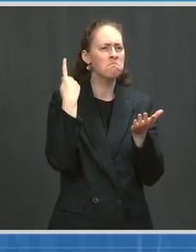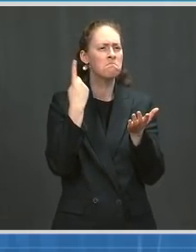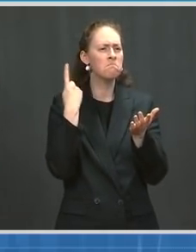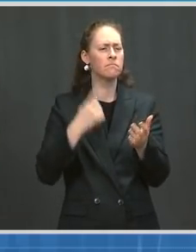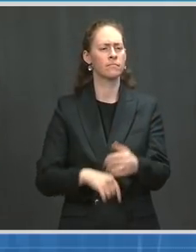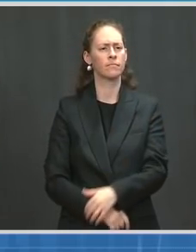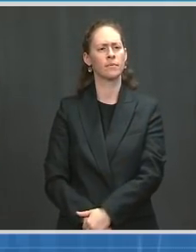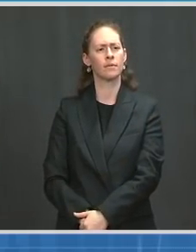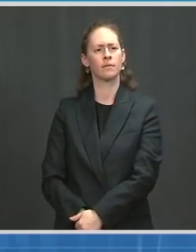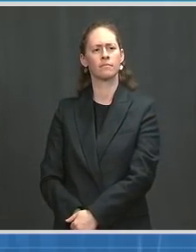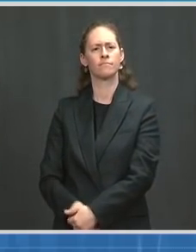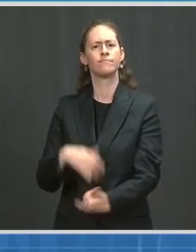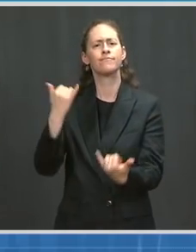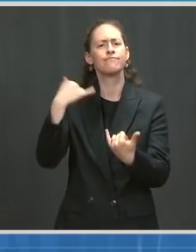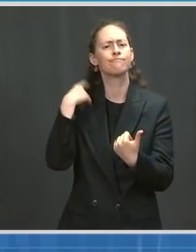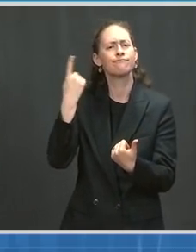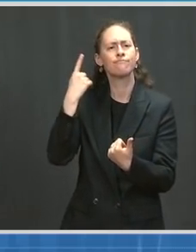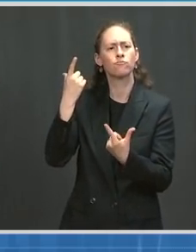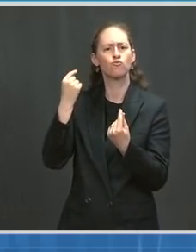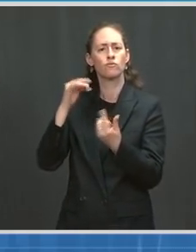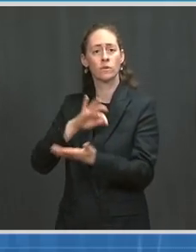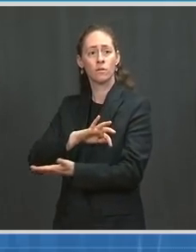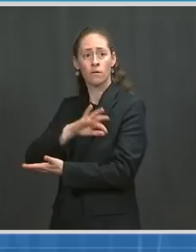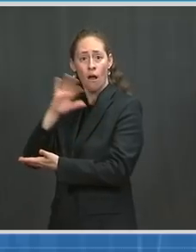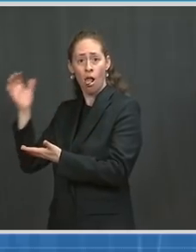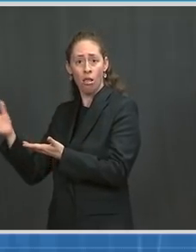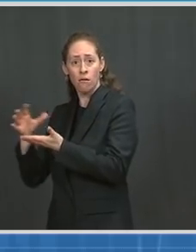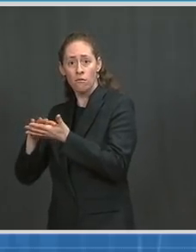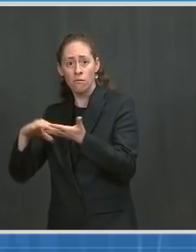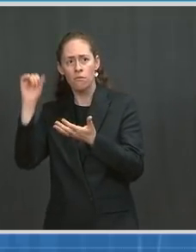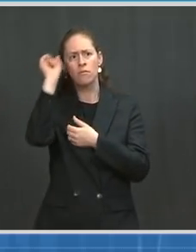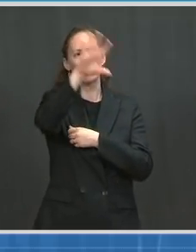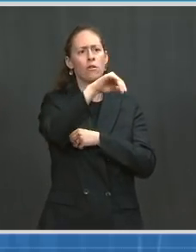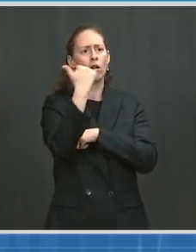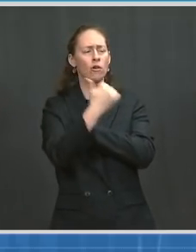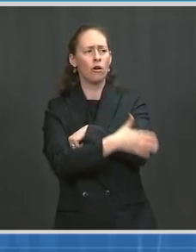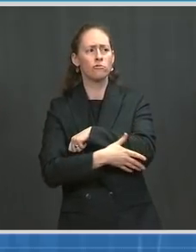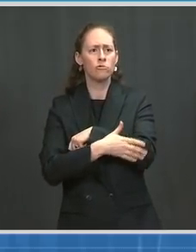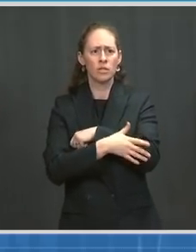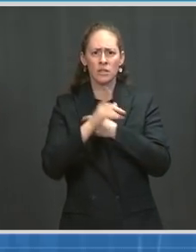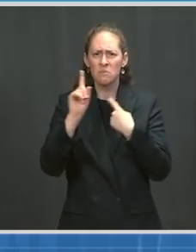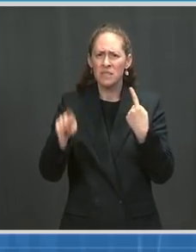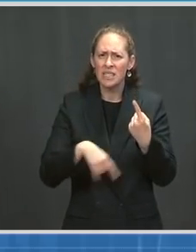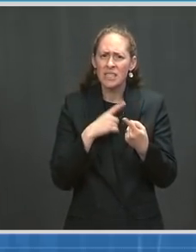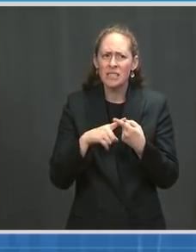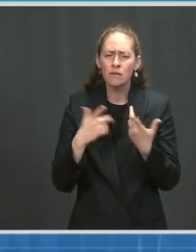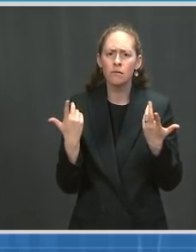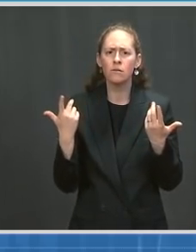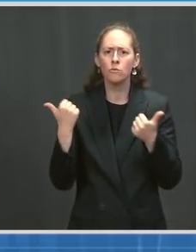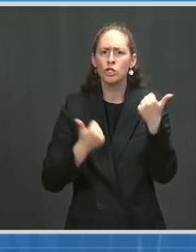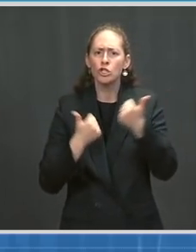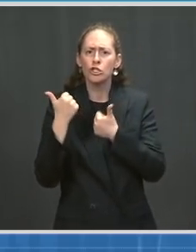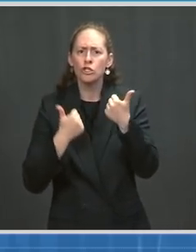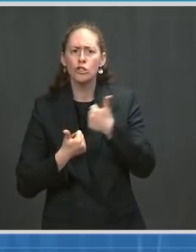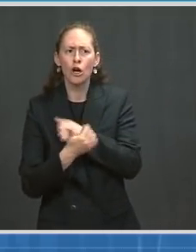for deciding which countries will get doses and how many. Thanks. Mr. Slavitt: So why don't we start with the first question,